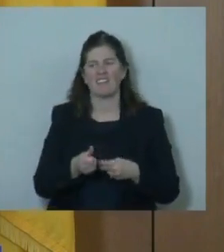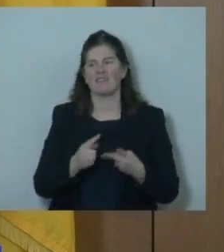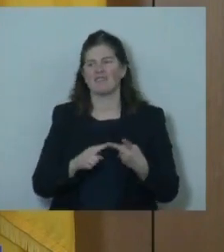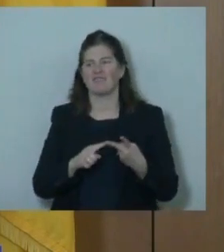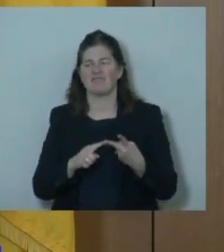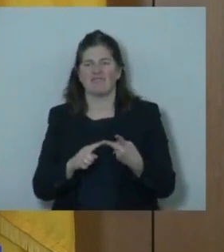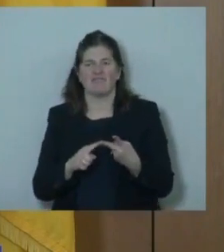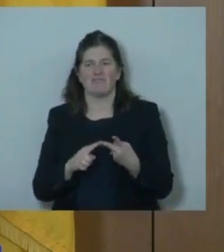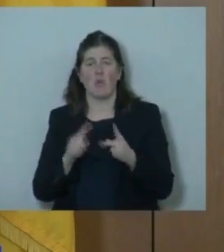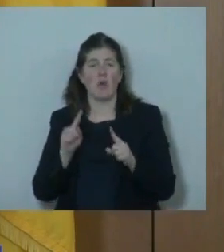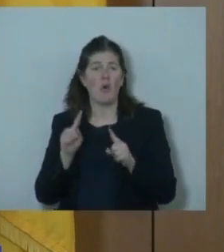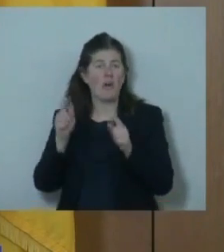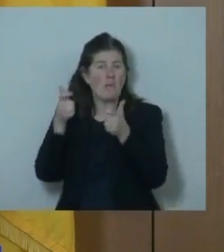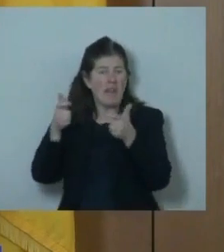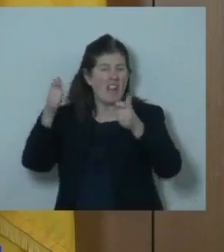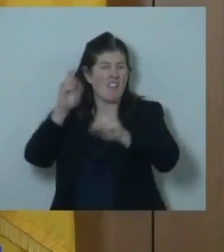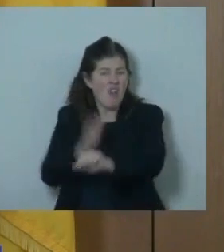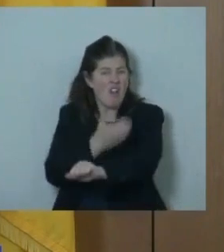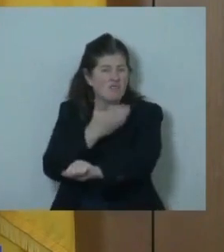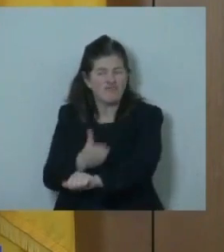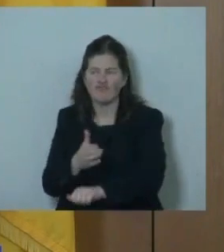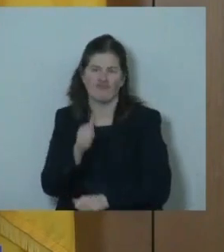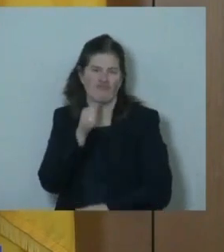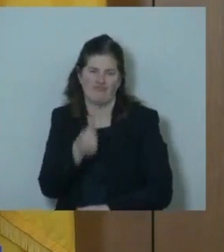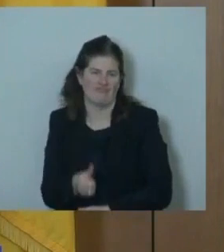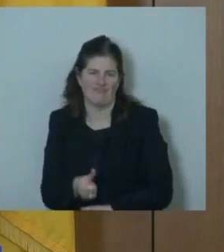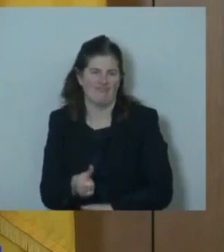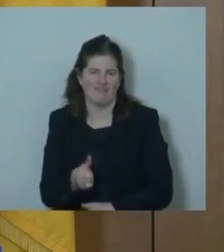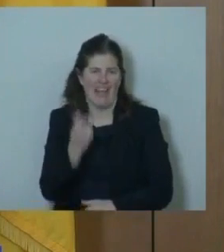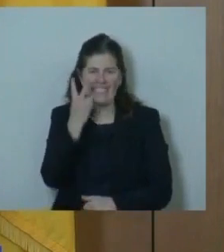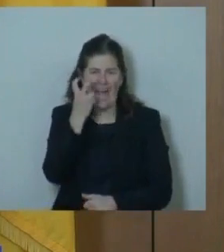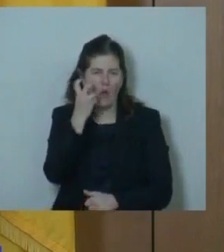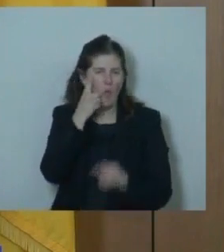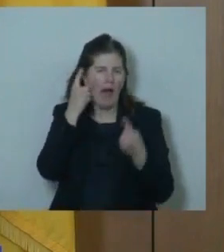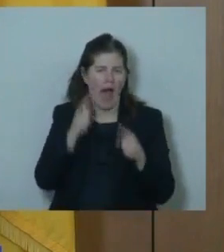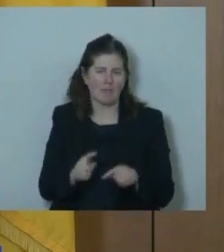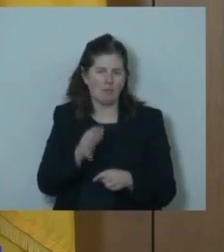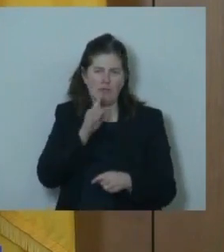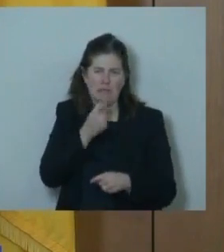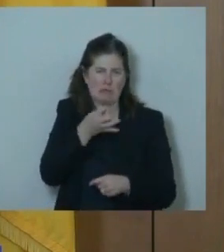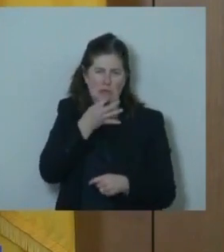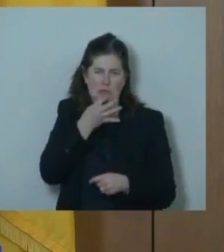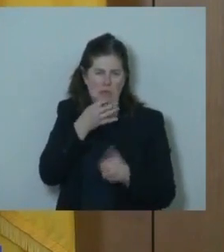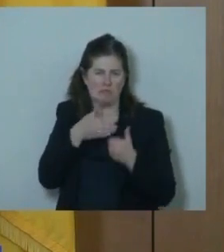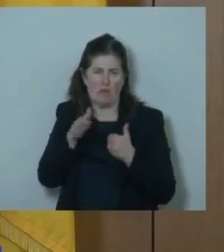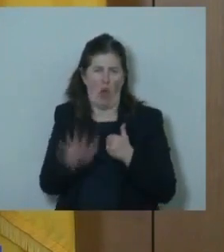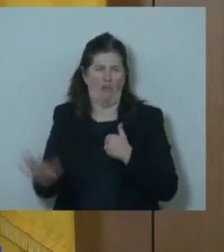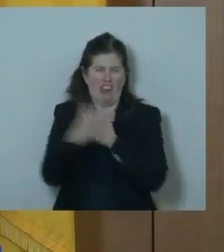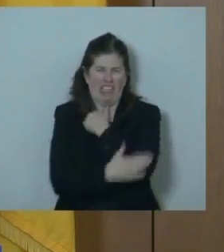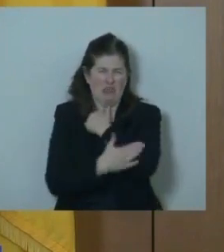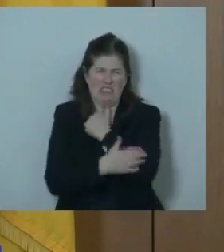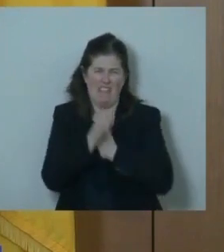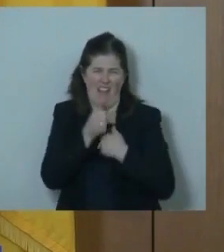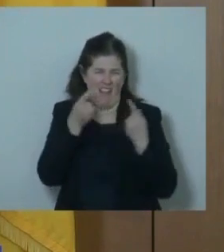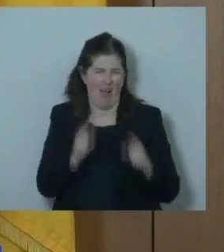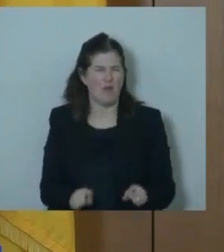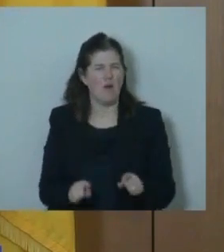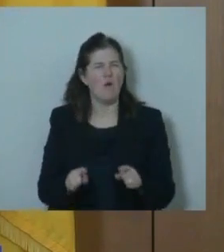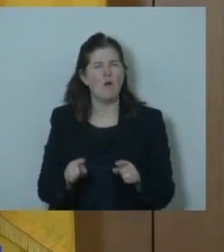WE ARE NOT GOING TO BE CONGREGATING IN LARGE GROUPS AT PARKS, AND WE WILL NOT BE GOING TO HUGE CONCERTS.